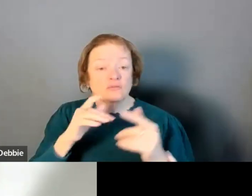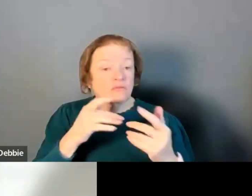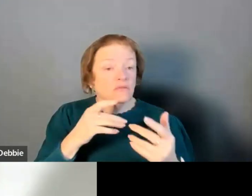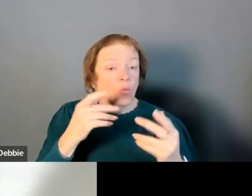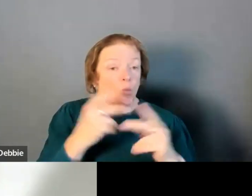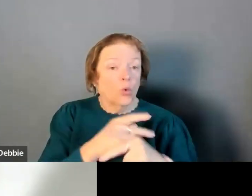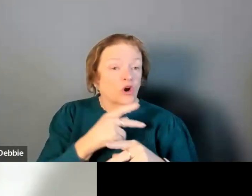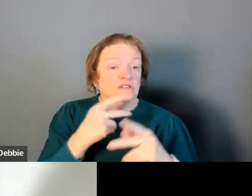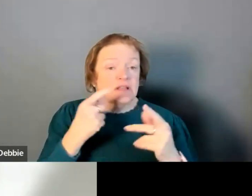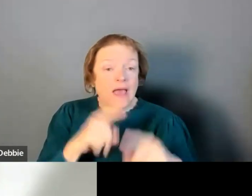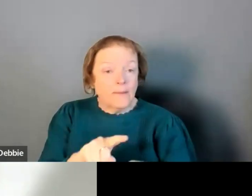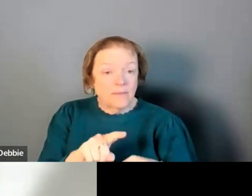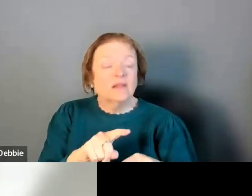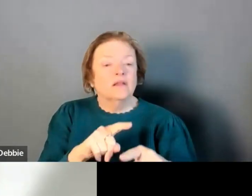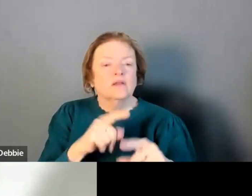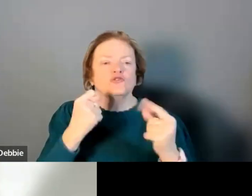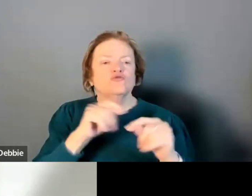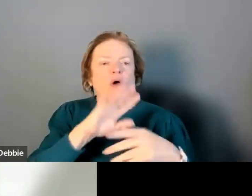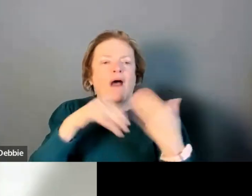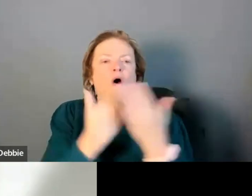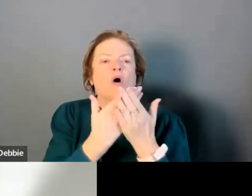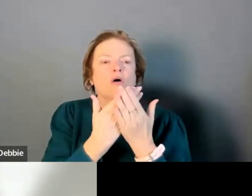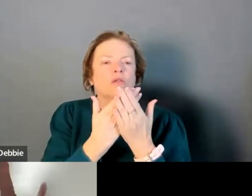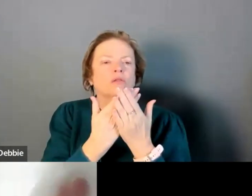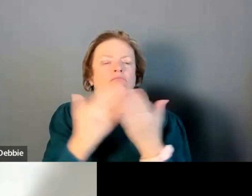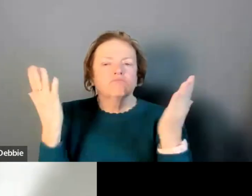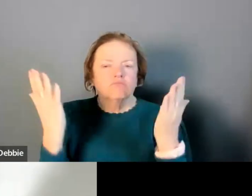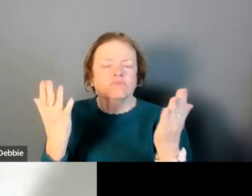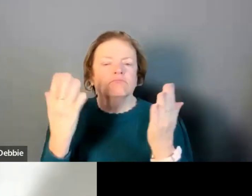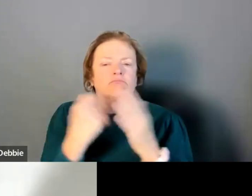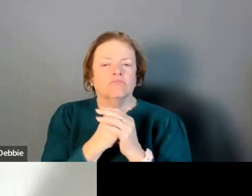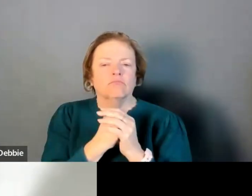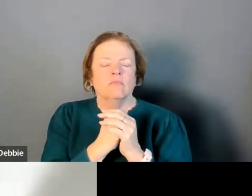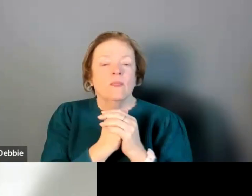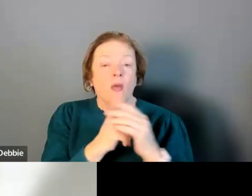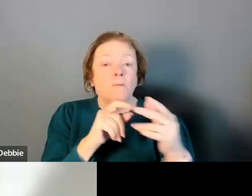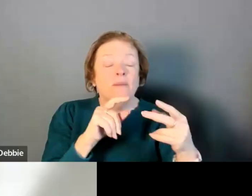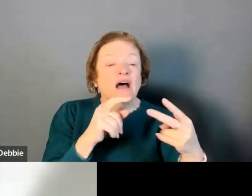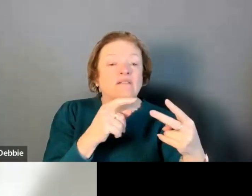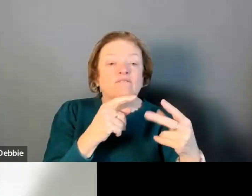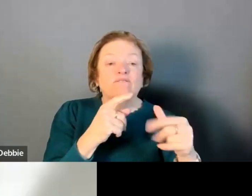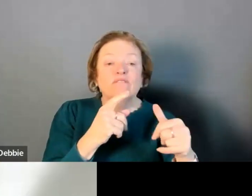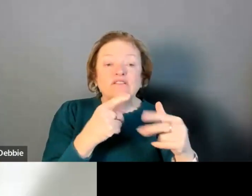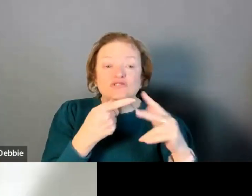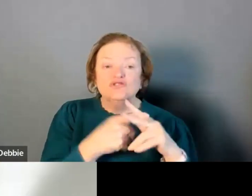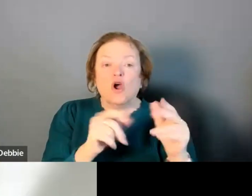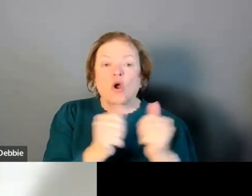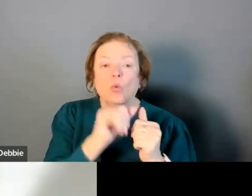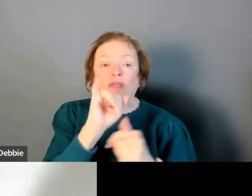but I believe we've noticed that if we press input, which is at the top. It has been working, because the student was like, I do not hear anything,